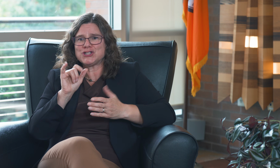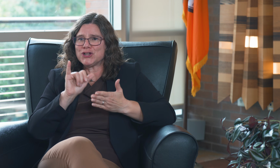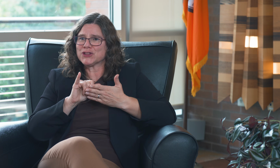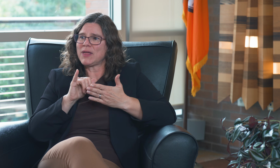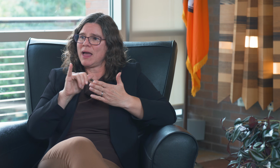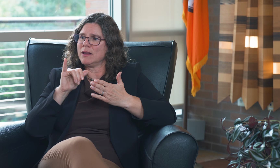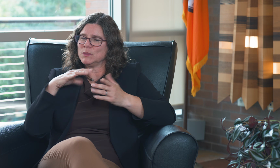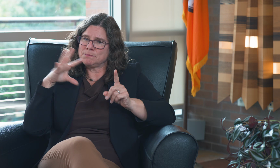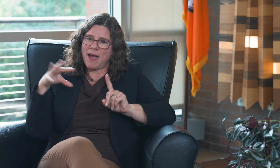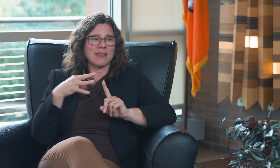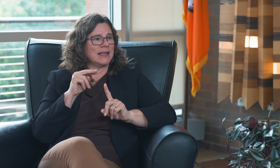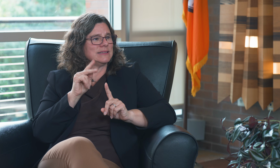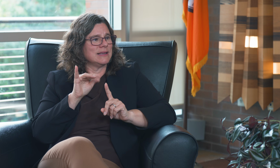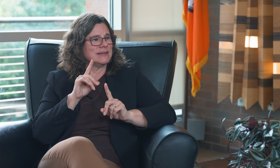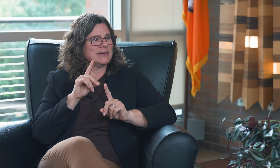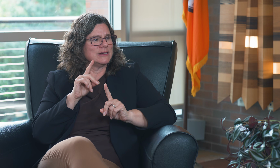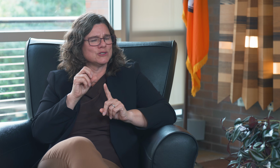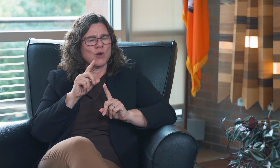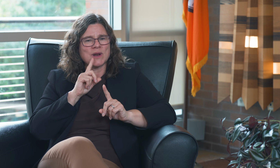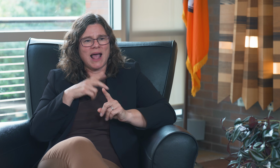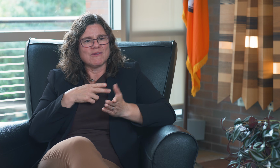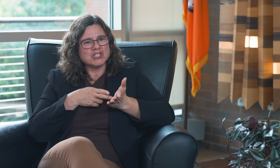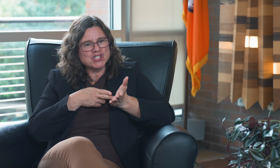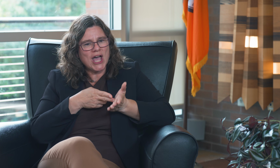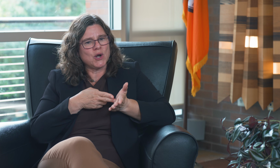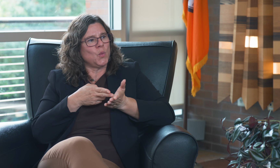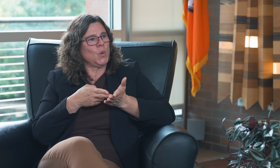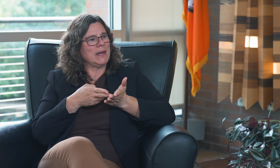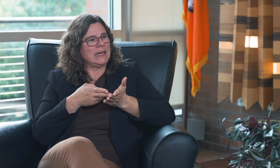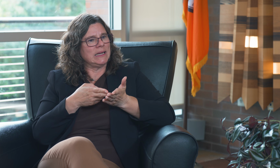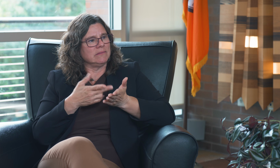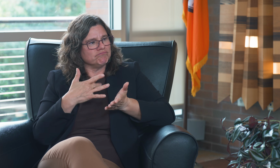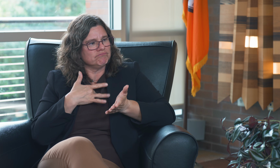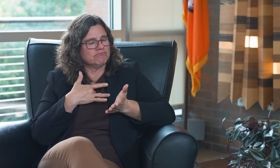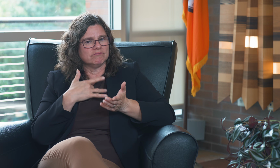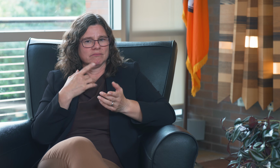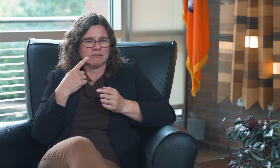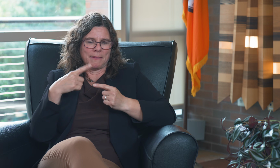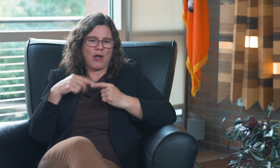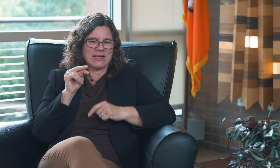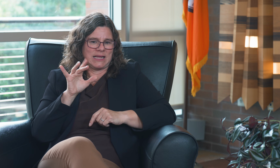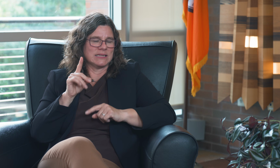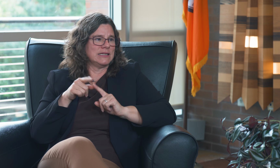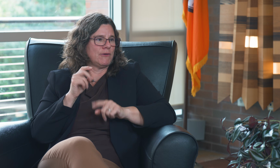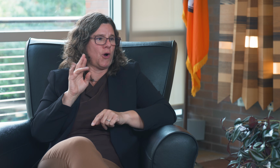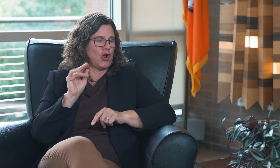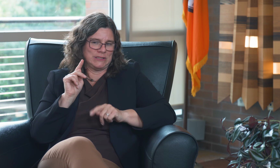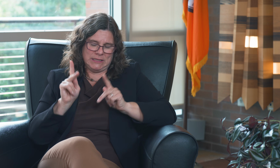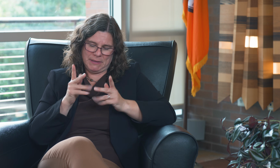And they really want to make sure that we're spotlighting NTID. So really, I've gotten those genuine sentiments